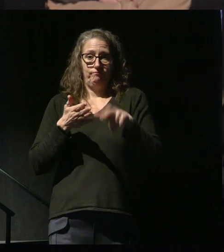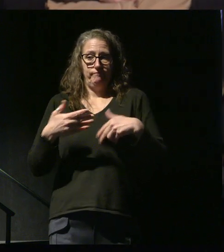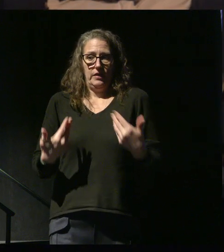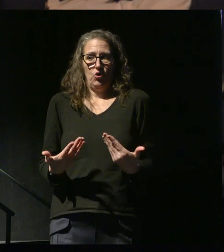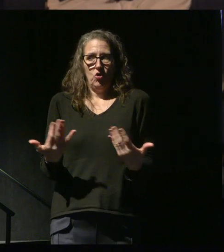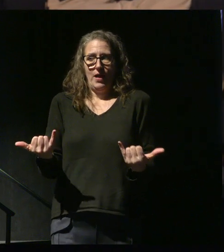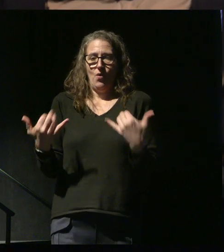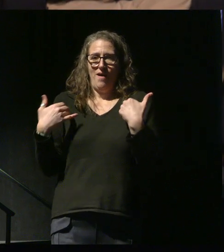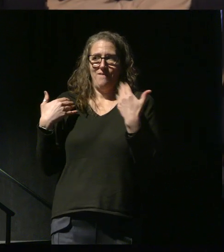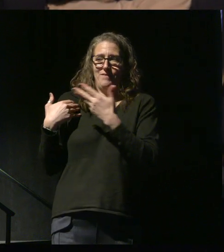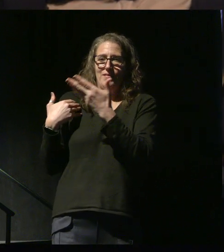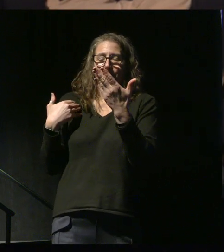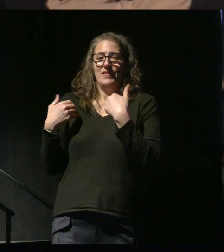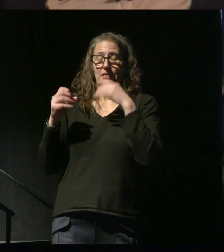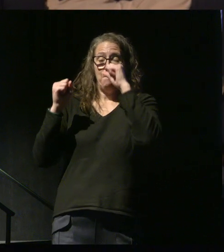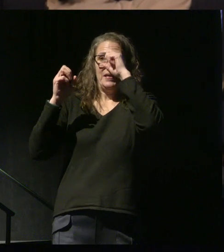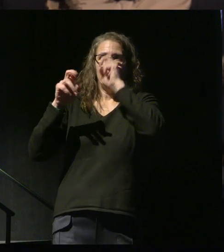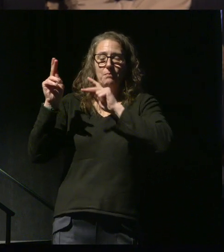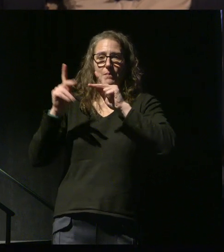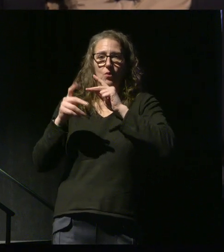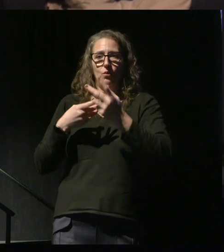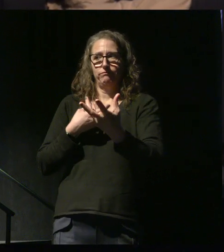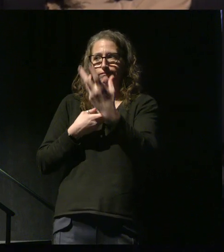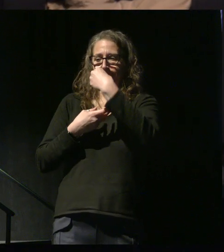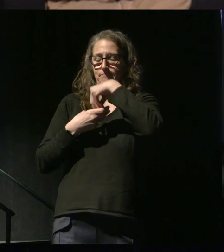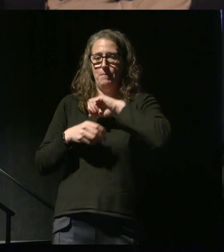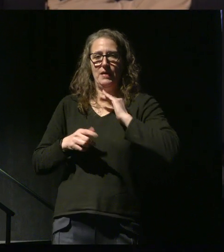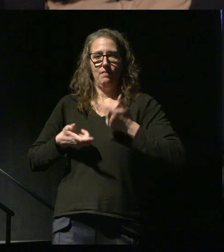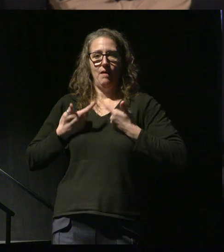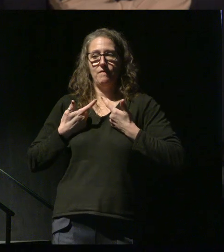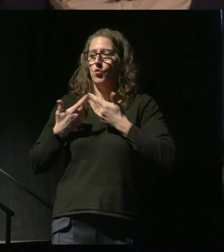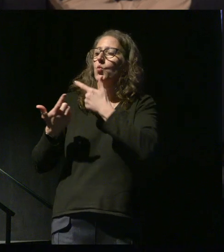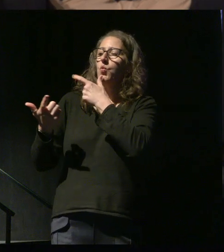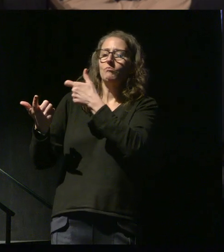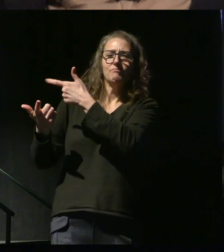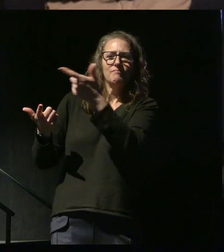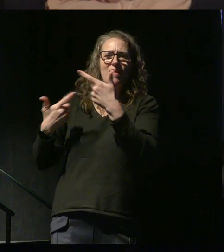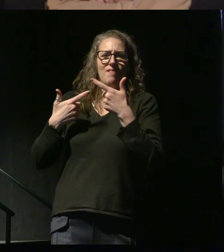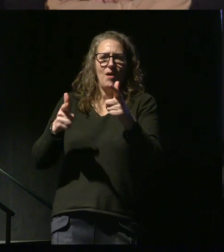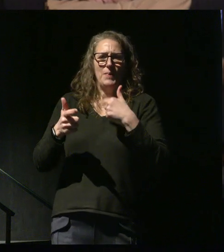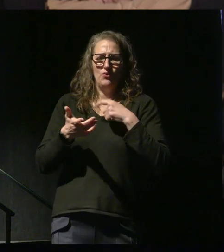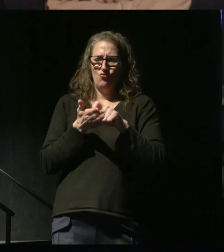you know just sort of like people in my life who allow me to write whatever I want about them, right.